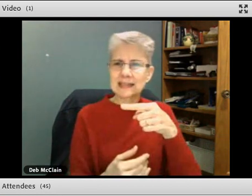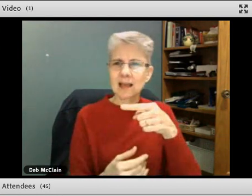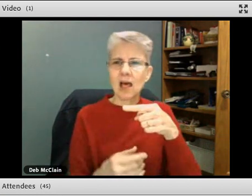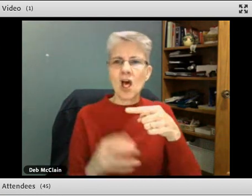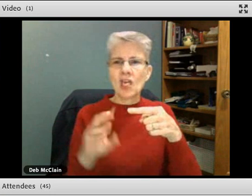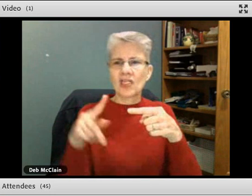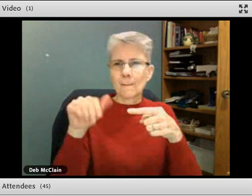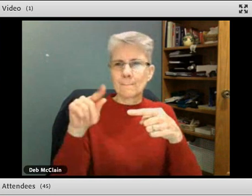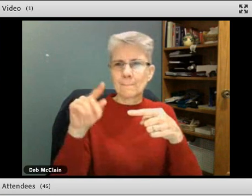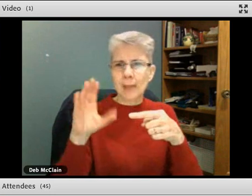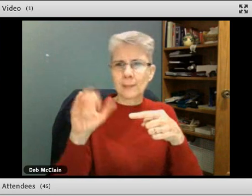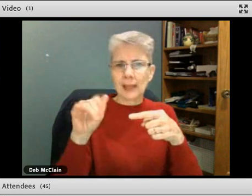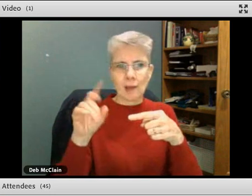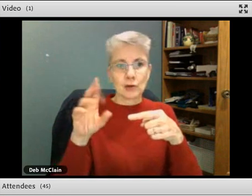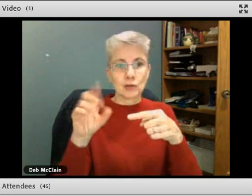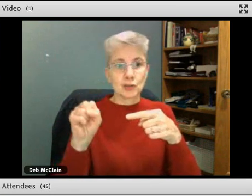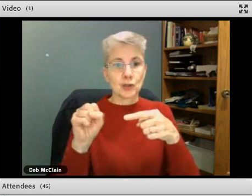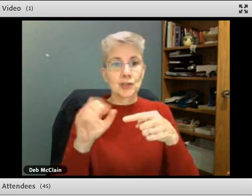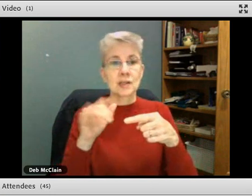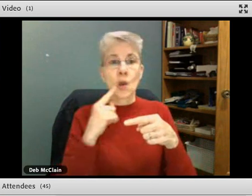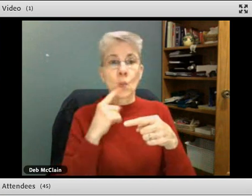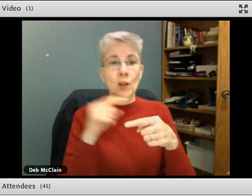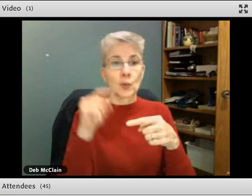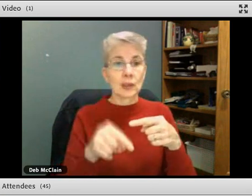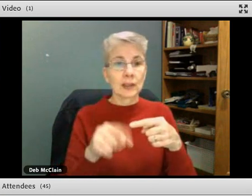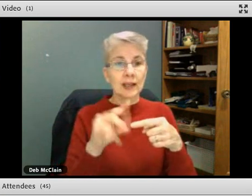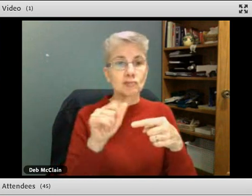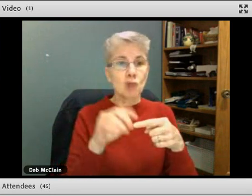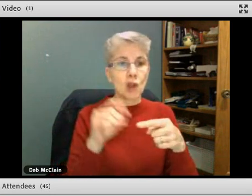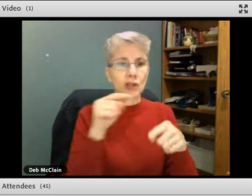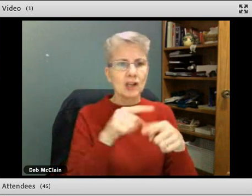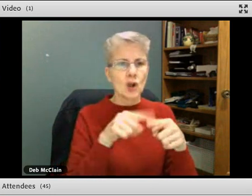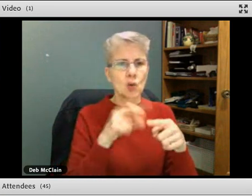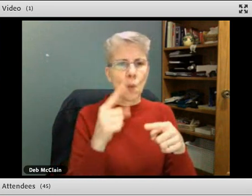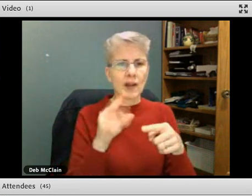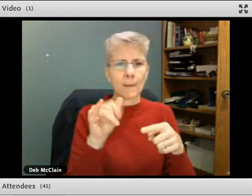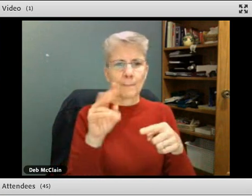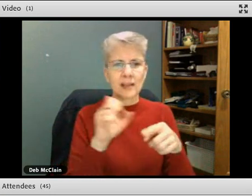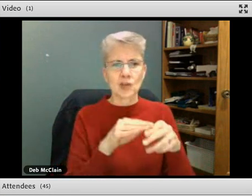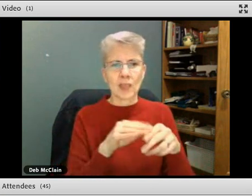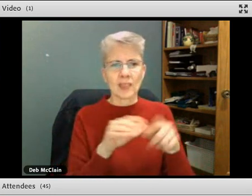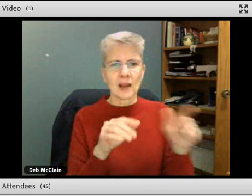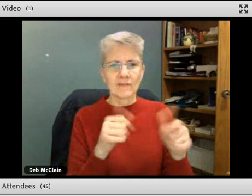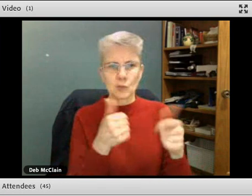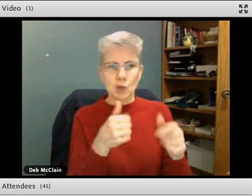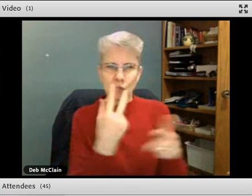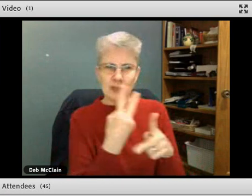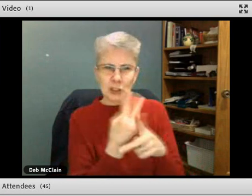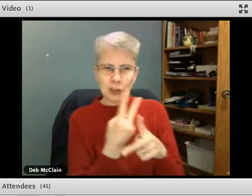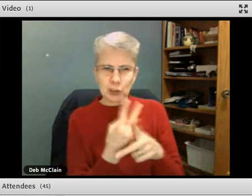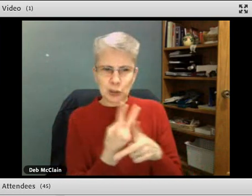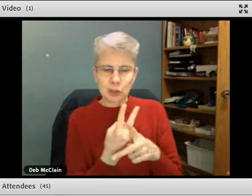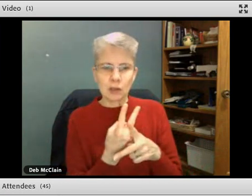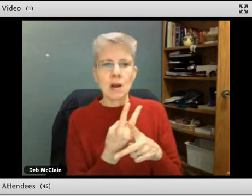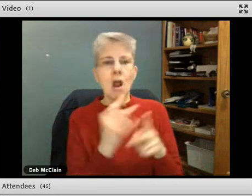you click on one of the buttons on the left. Oh, there's a marker. Ooh, there we go.